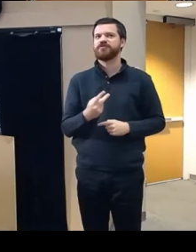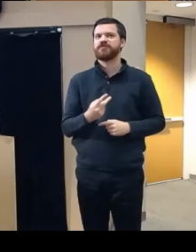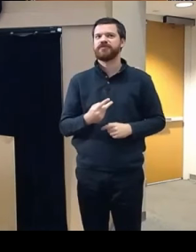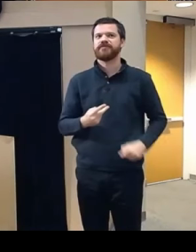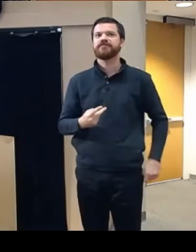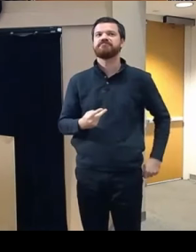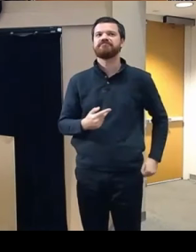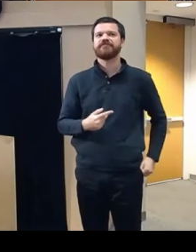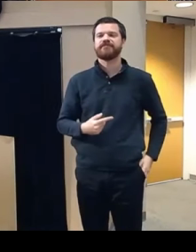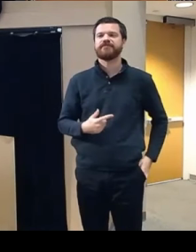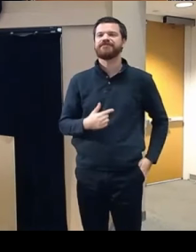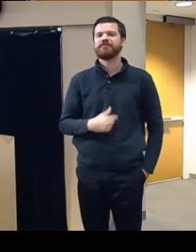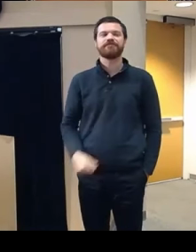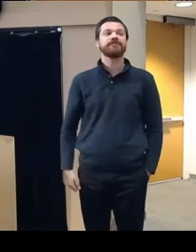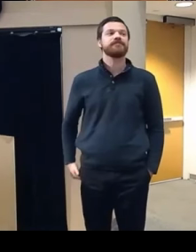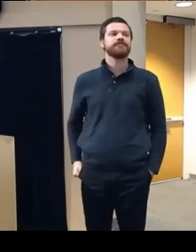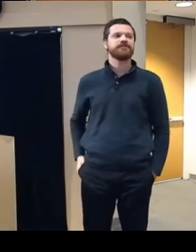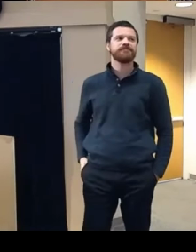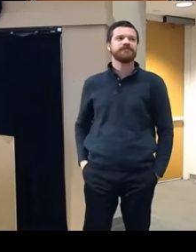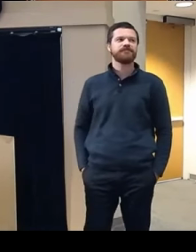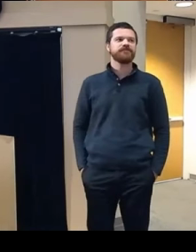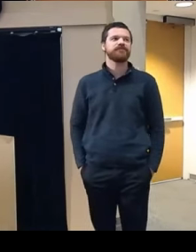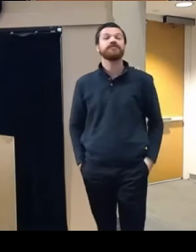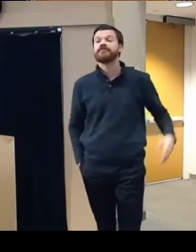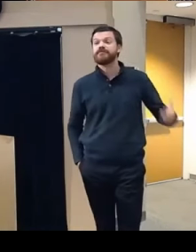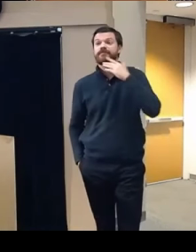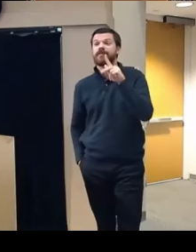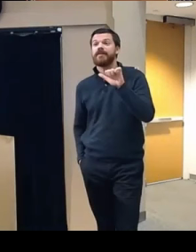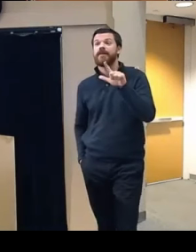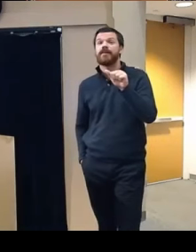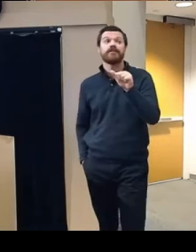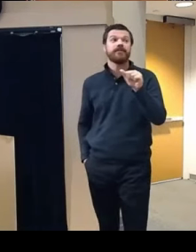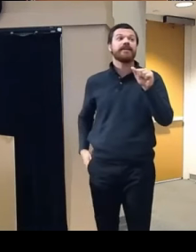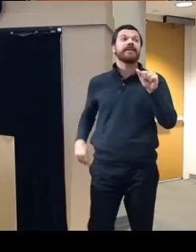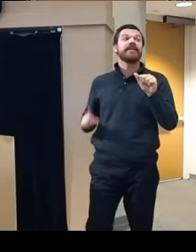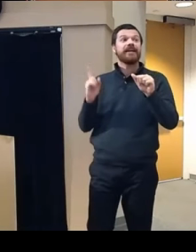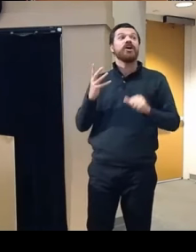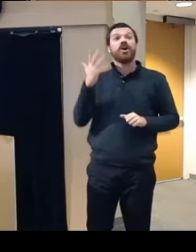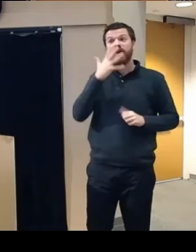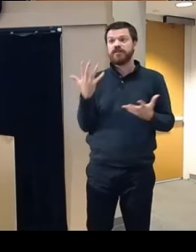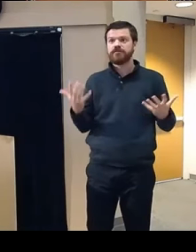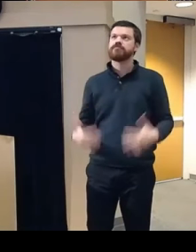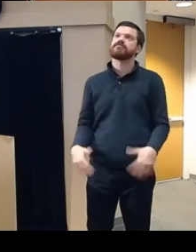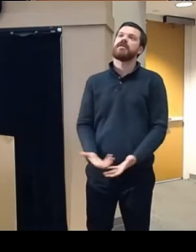oh thank you thank you Kayla this just looks like a tremendous amount of effort I'm going